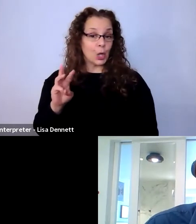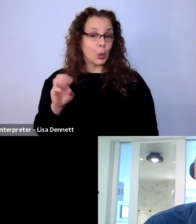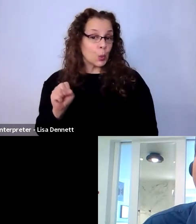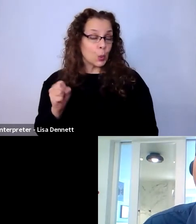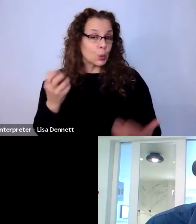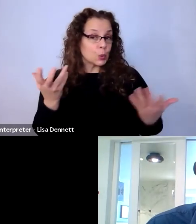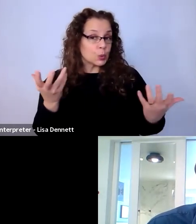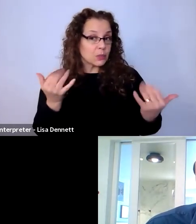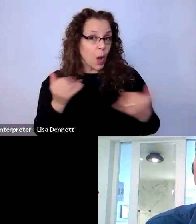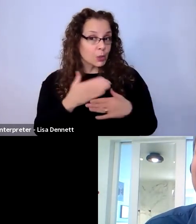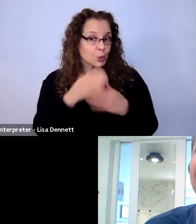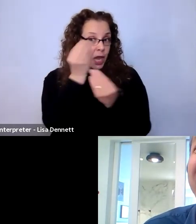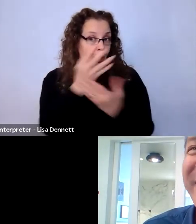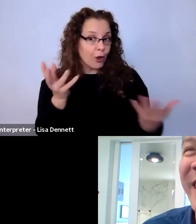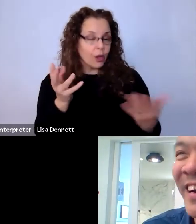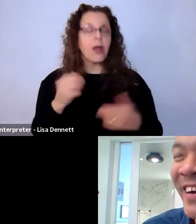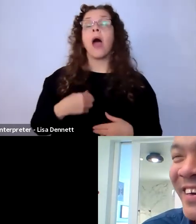Jennison Asuncion: Well there's two pieces of us, I could share.